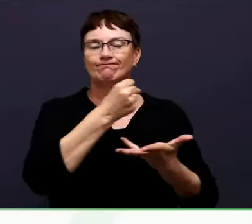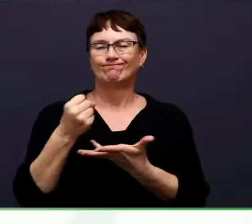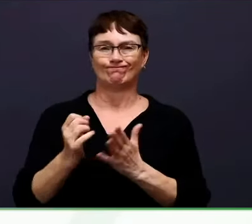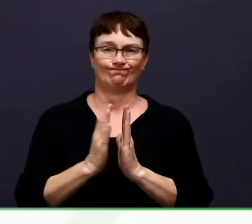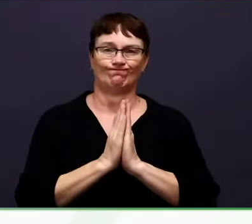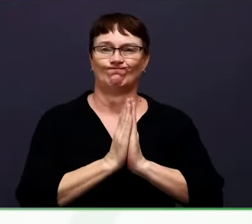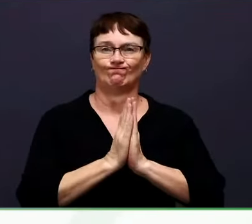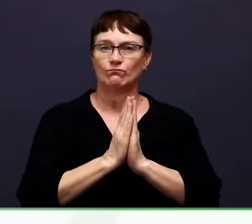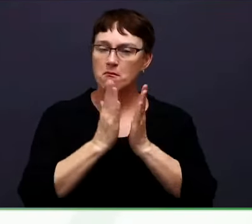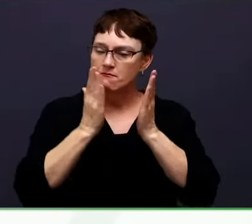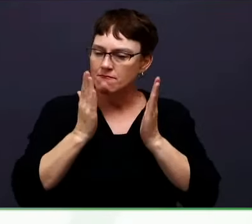Thank you so much.